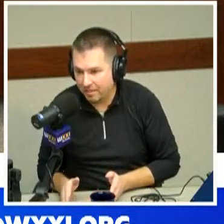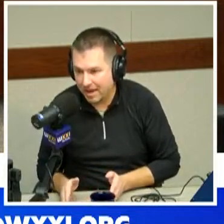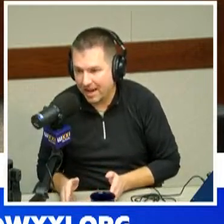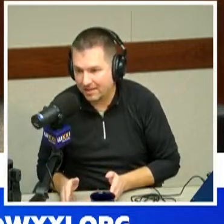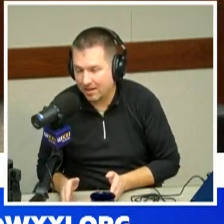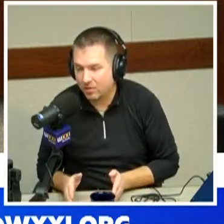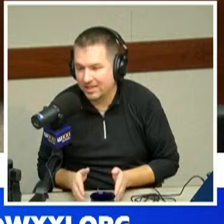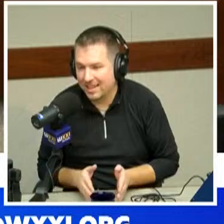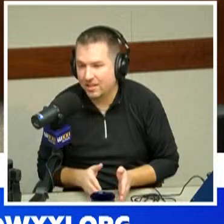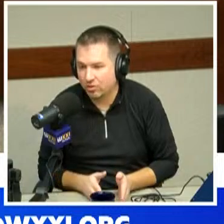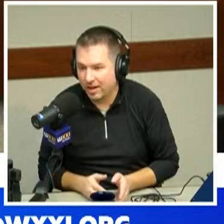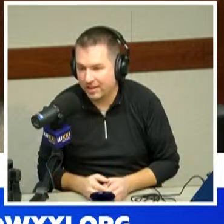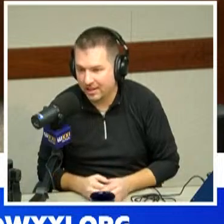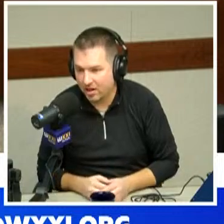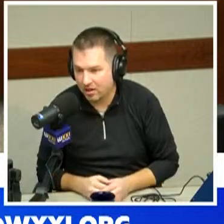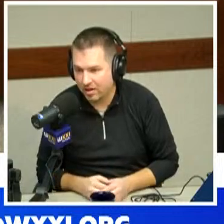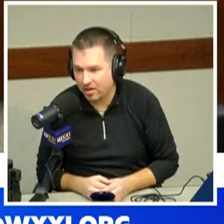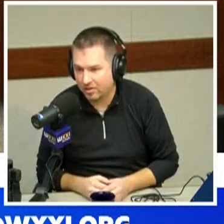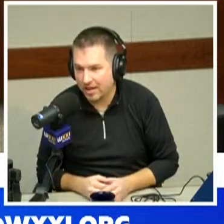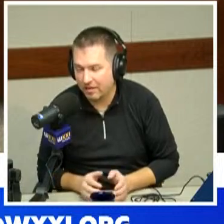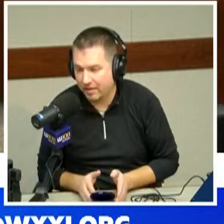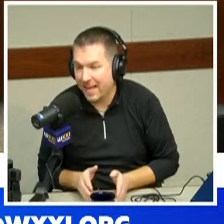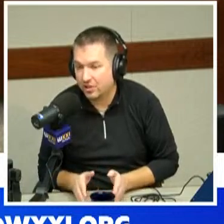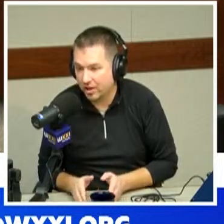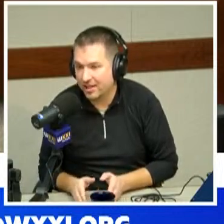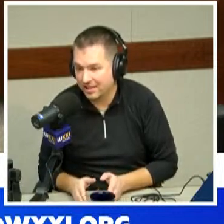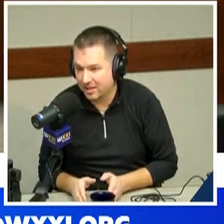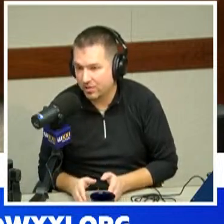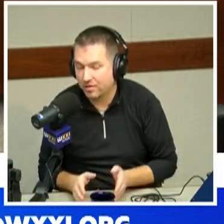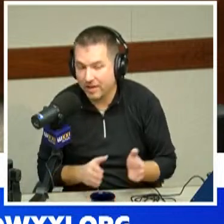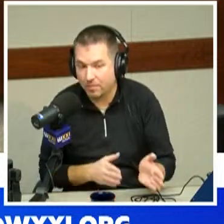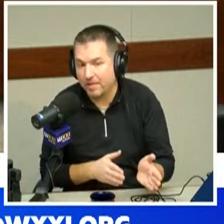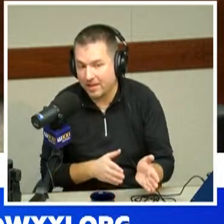impact and it's ingrained in our in our life and that's going to continue to develop and that's